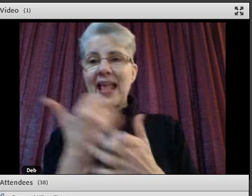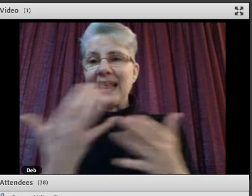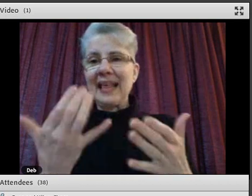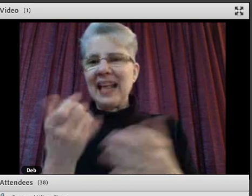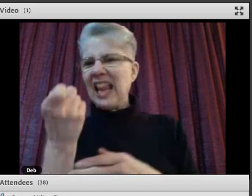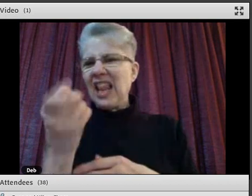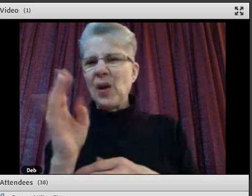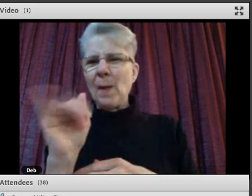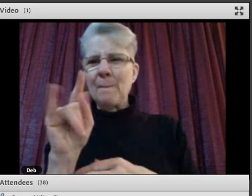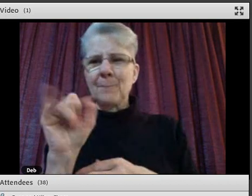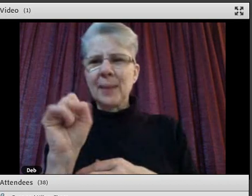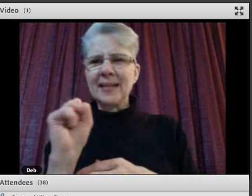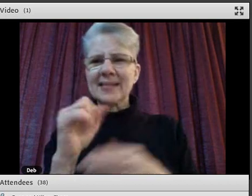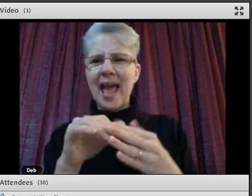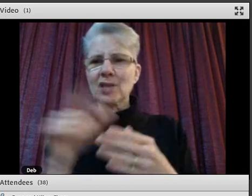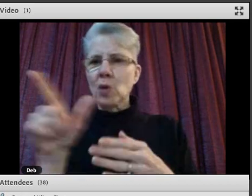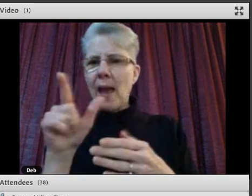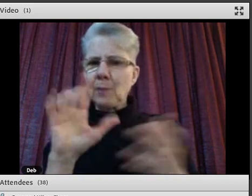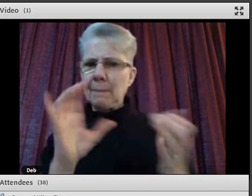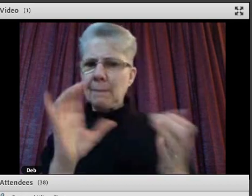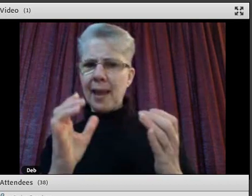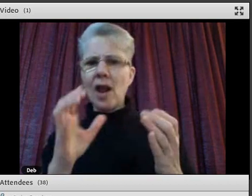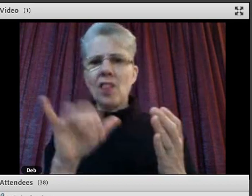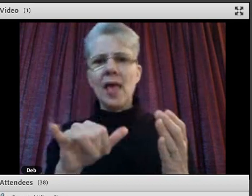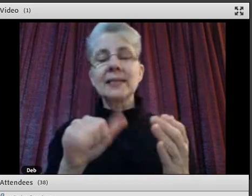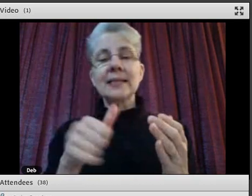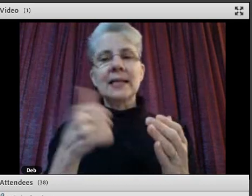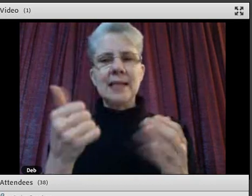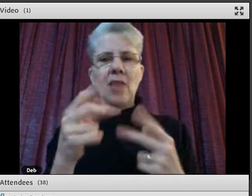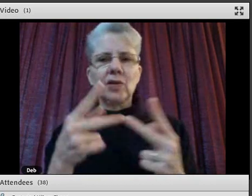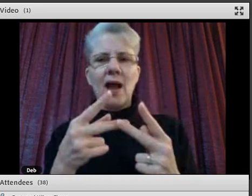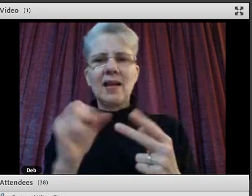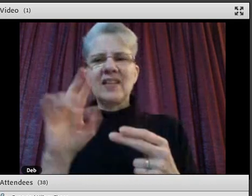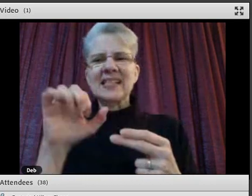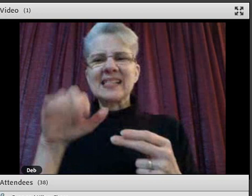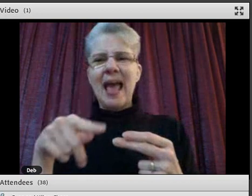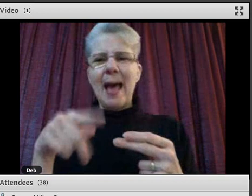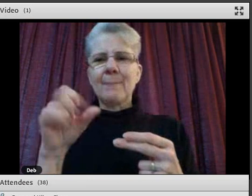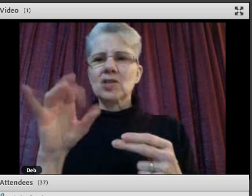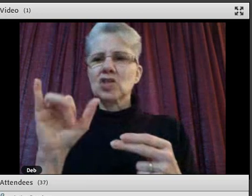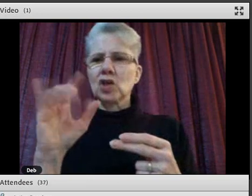that's another little snap circuit thing, compare it to that.